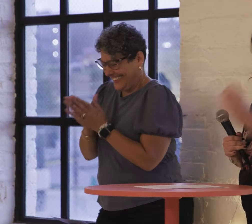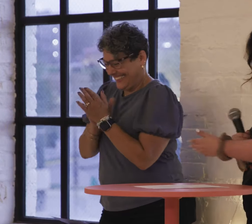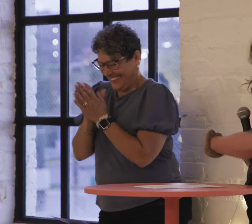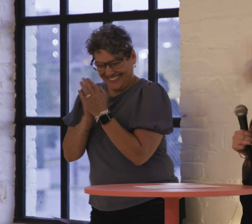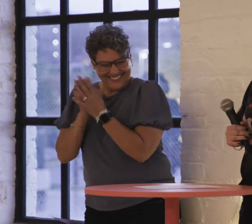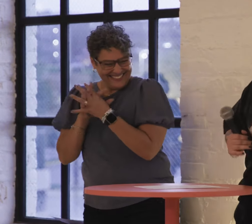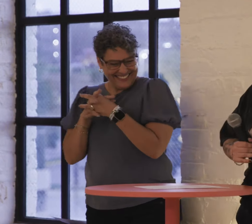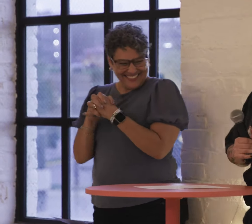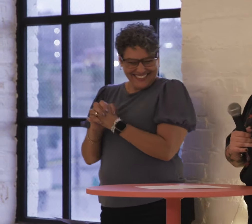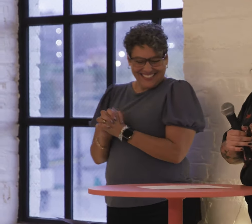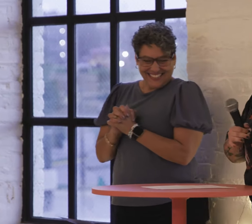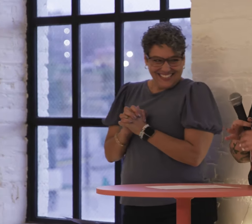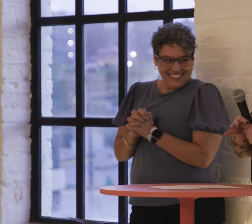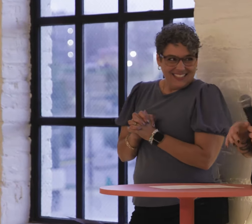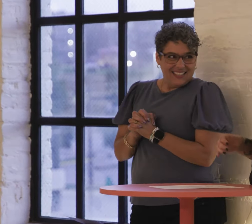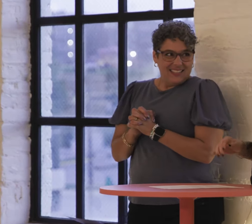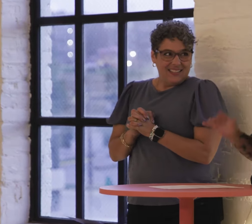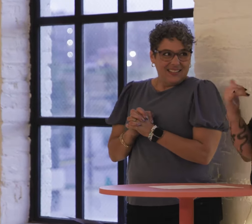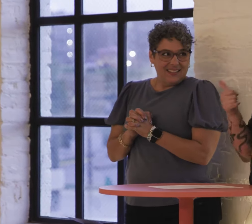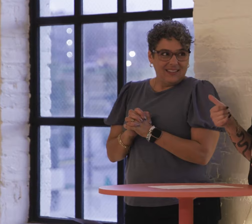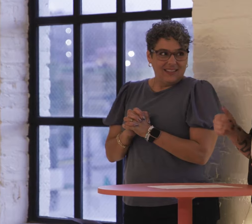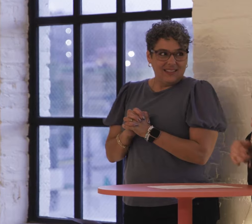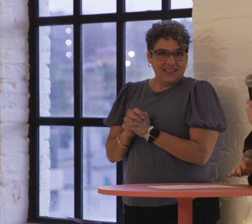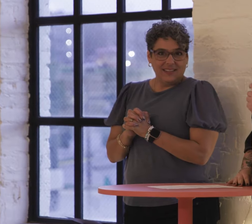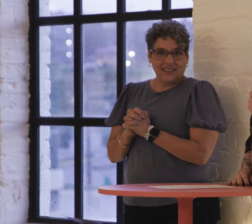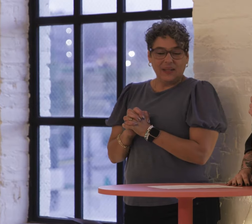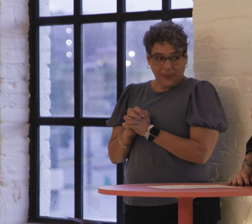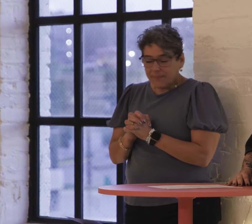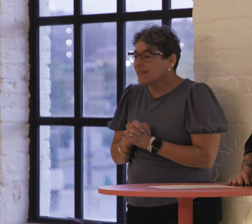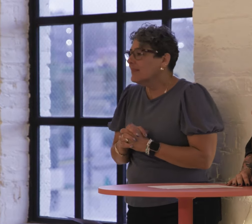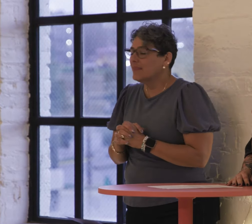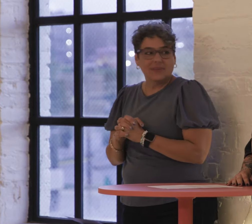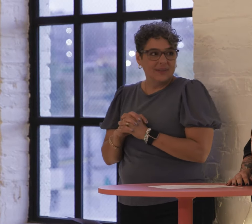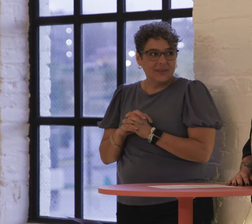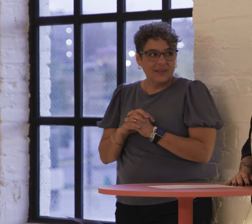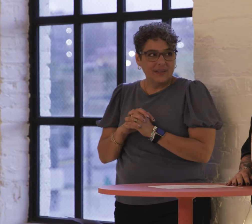Just. Okay. All right, we're in frame. Okay, So now I have to do the, "Can anybody hear-